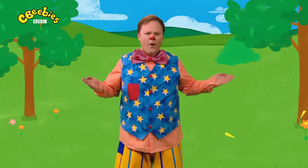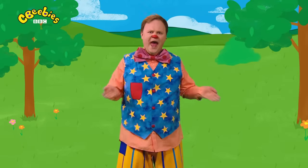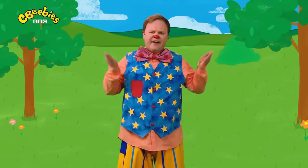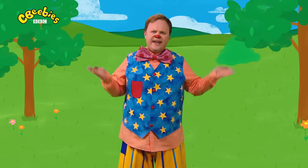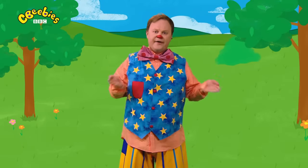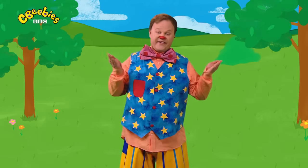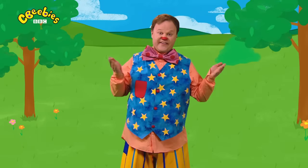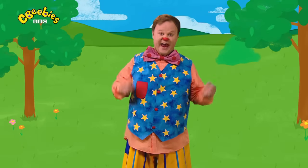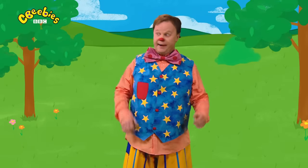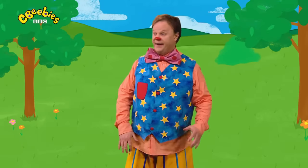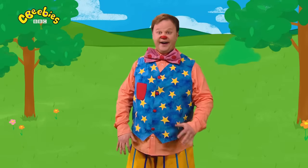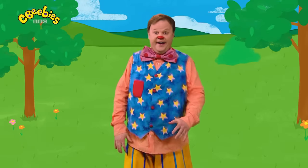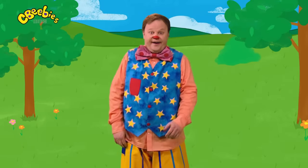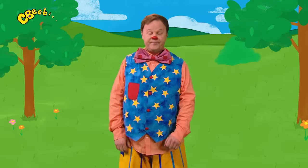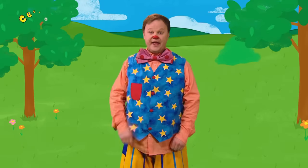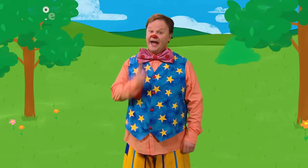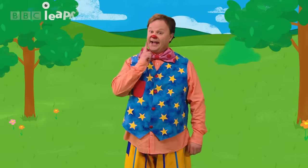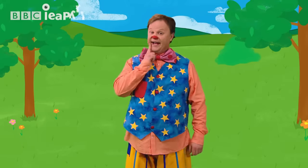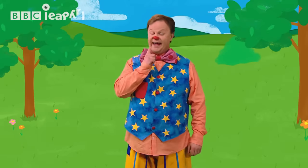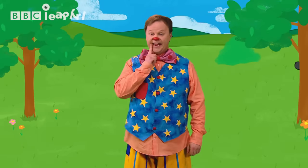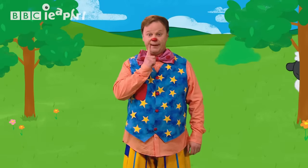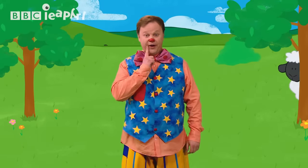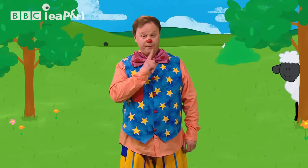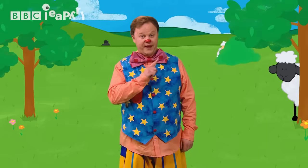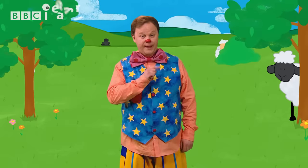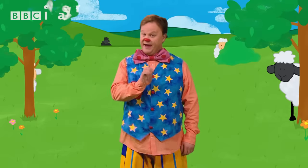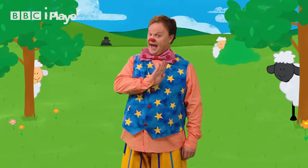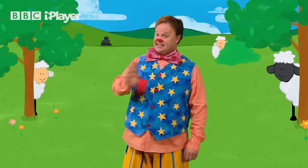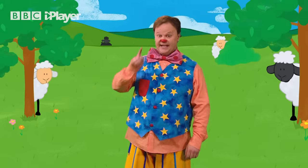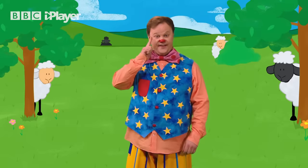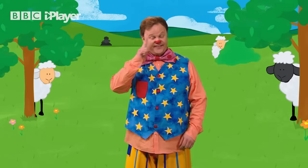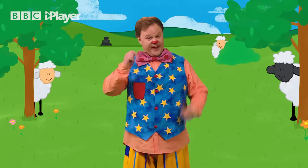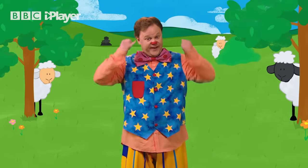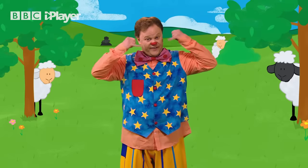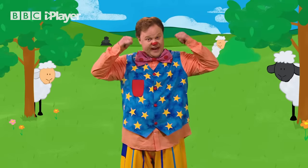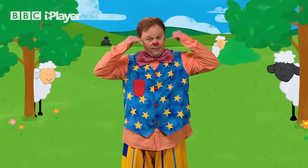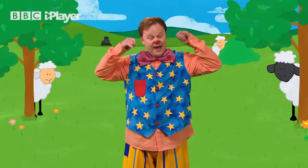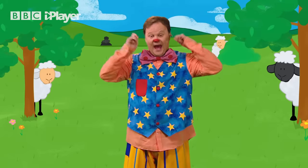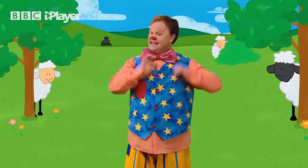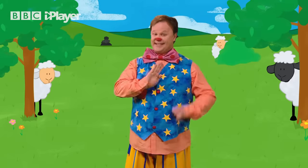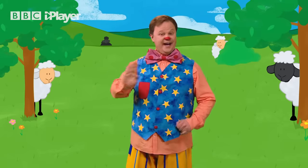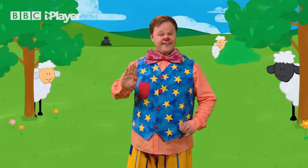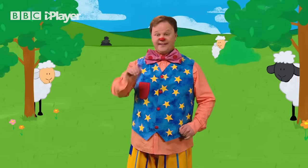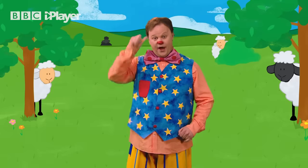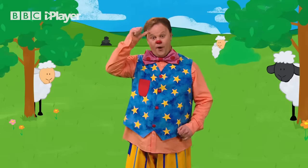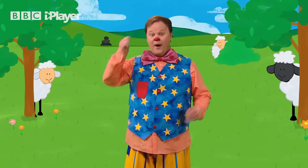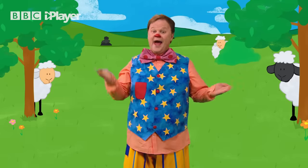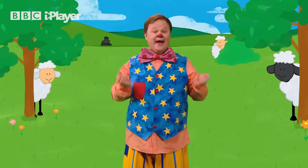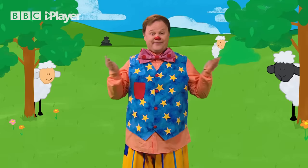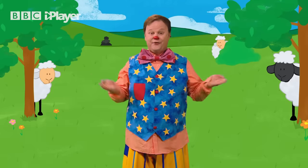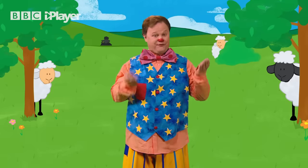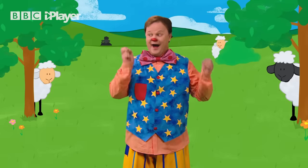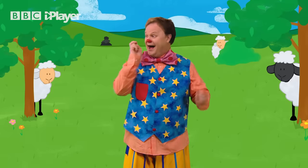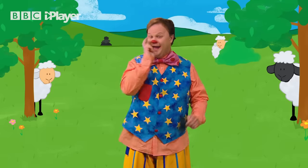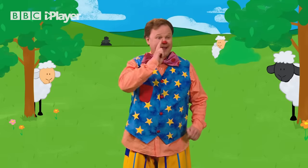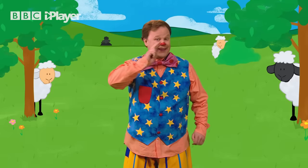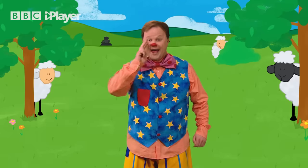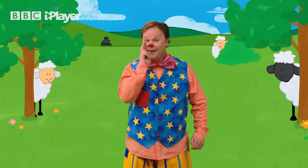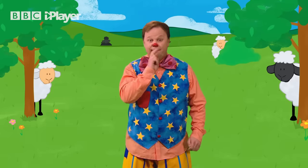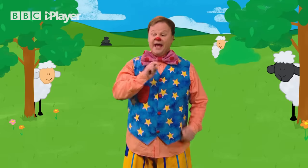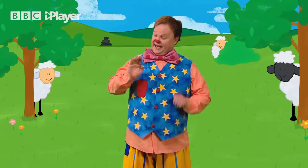where are your sheep little bo peep has lost her sheep and doesn't know where to find them